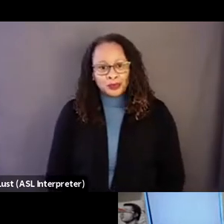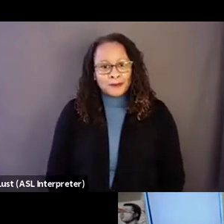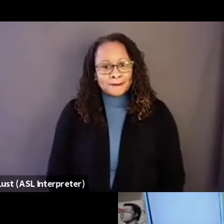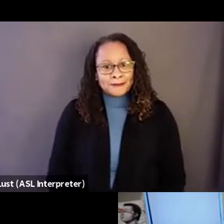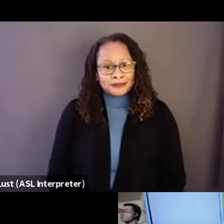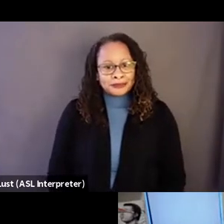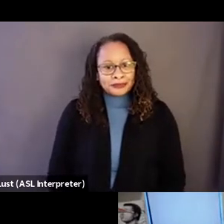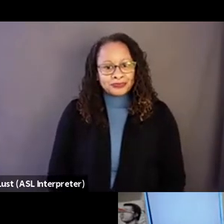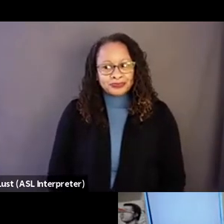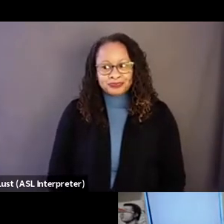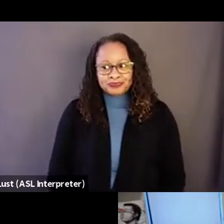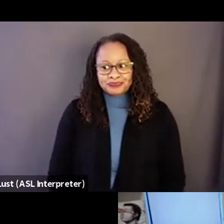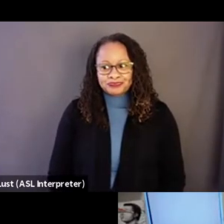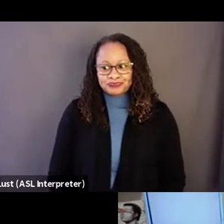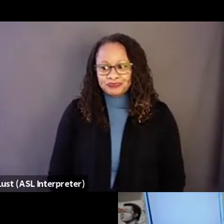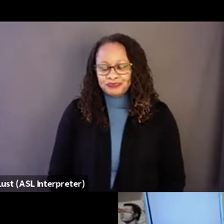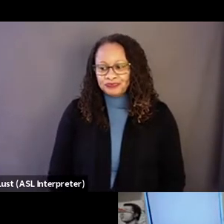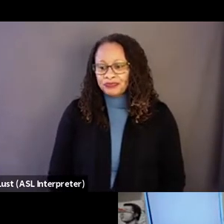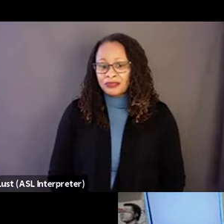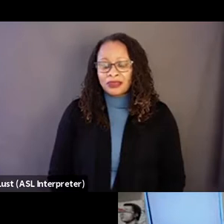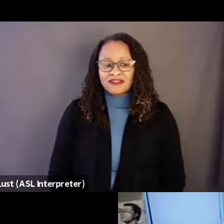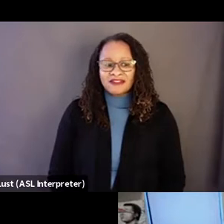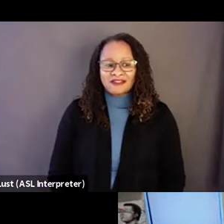Something else that really made me angry in the film.